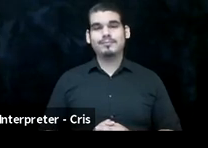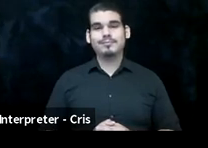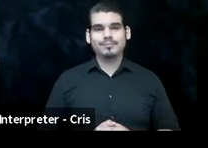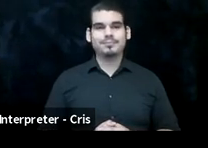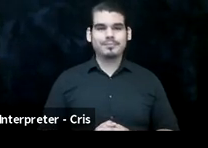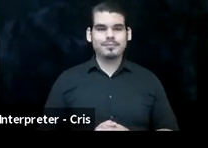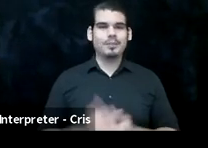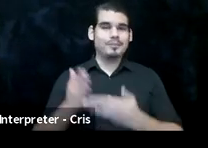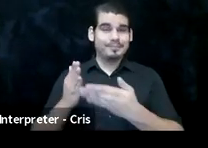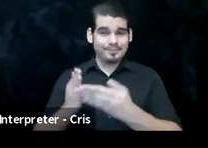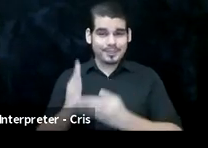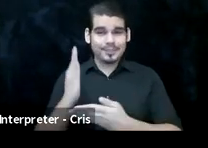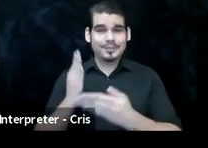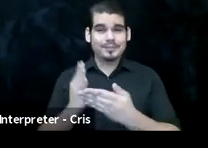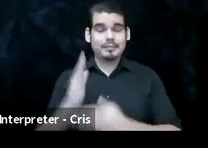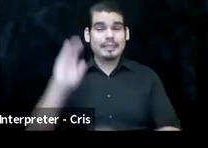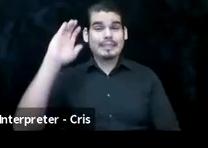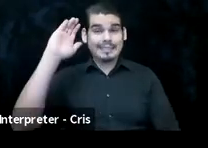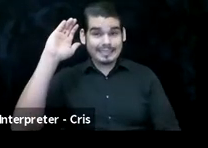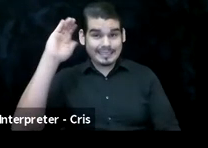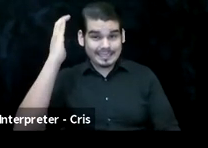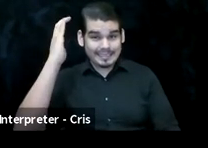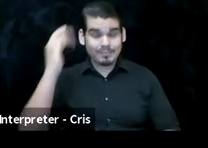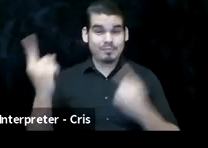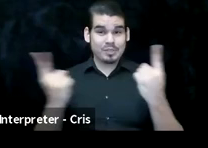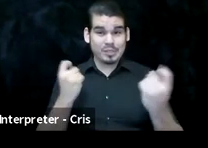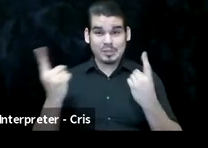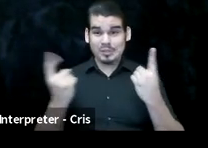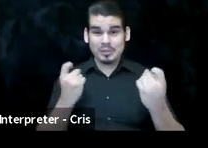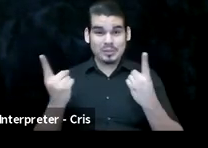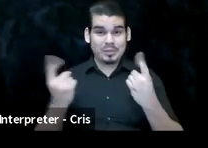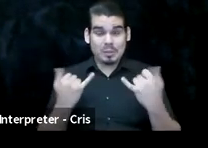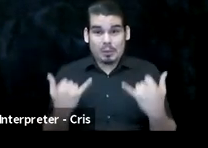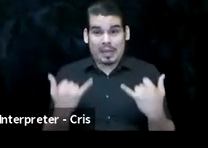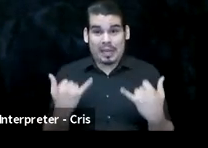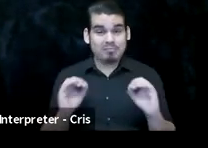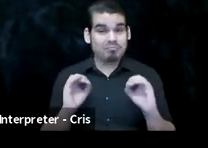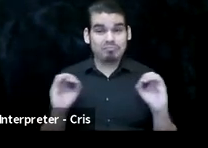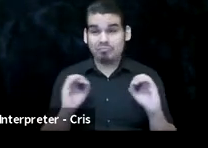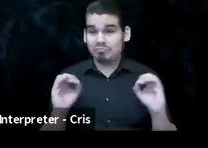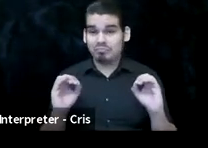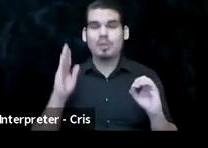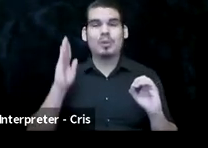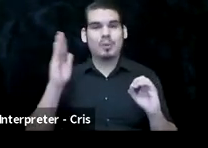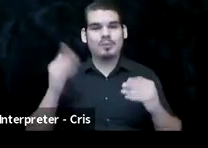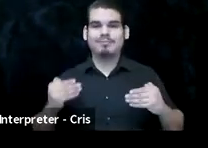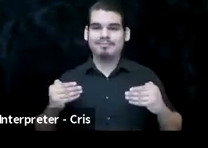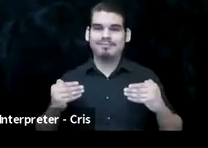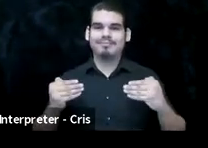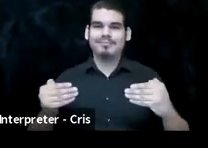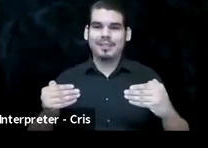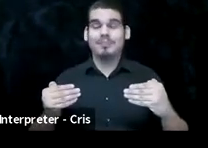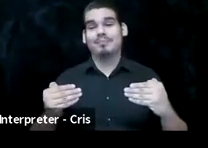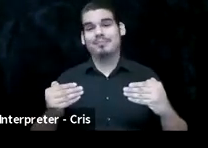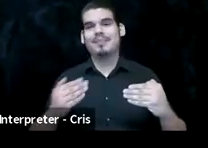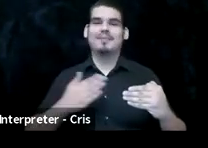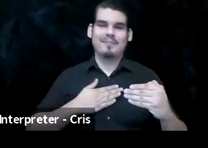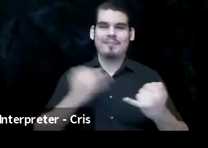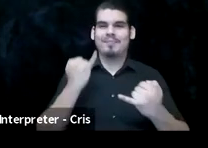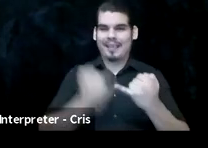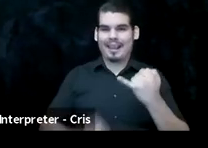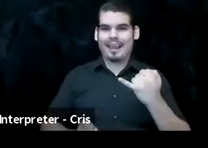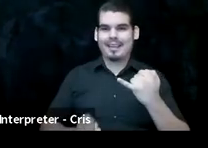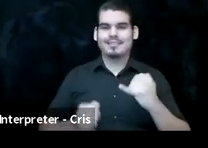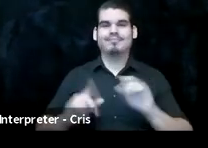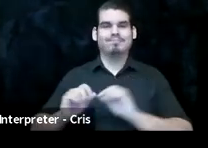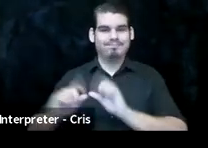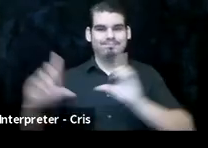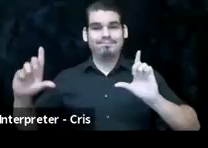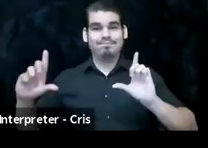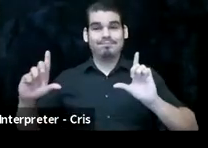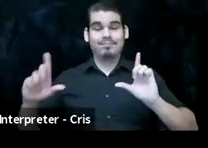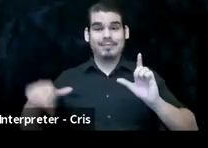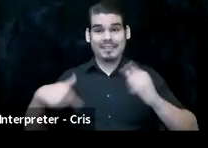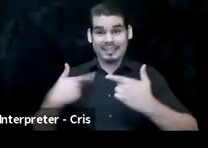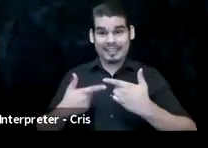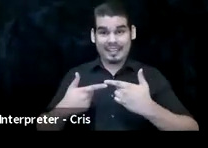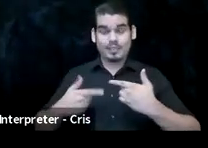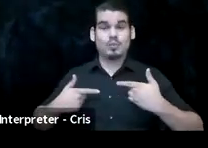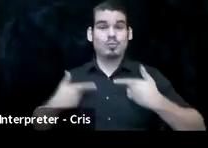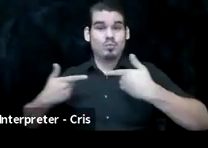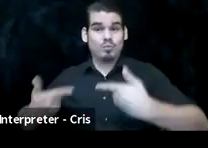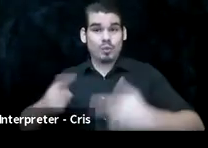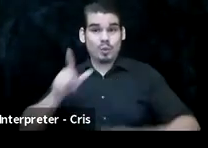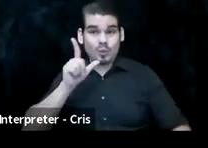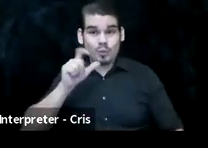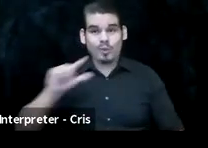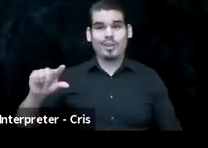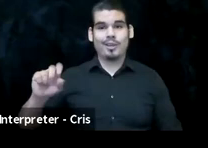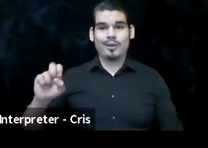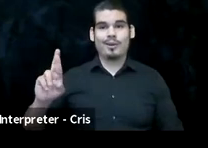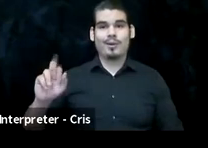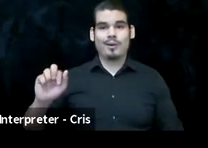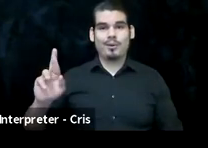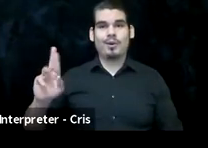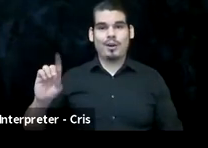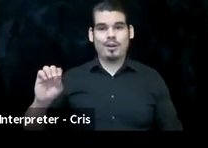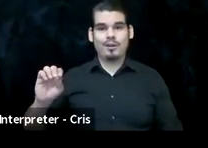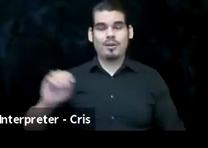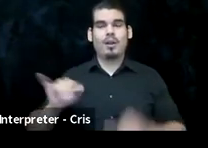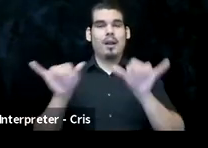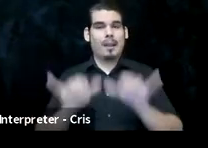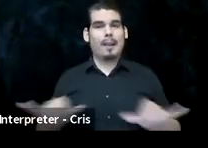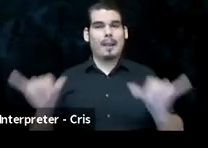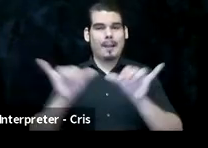Katherine Squire: I don't hear any other questions so we'll go ahead and keep moving up that was my last slide so i'm actually going to go ahead and pass it off to Gerardo to talk this through some common parliamentary motions and other other parliamentary.